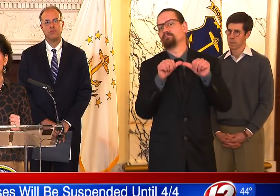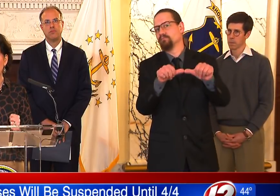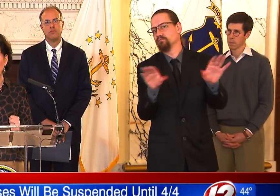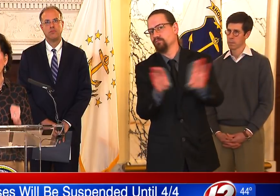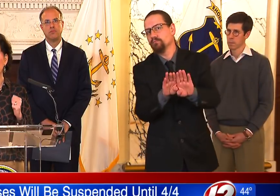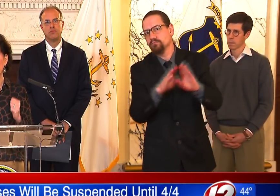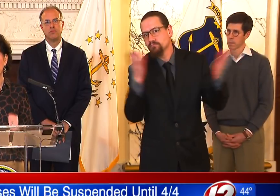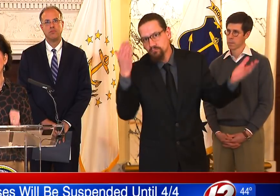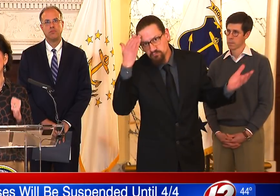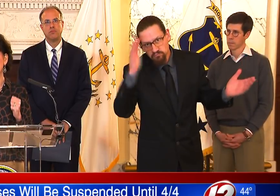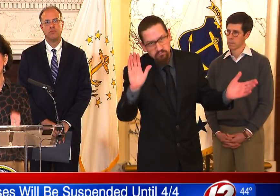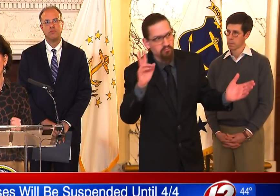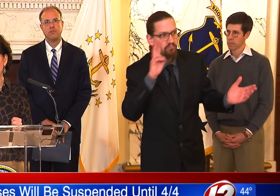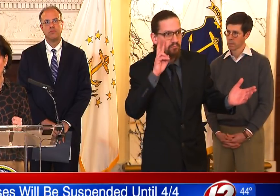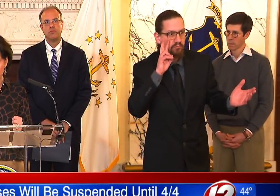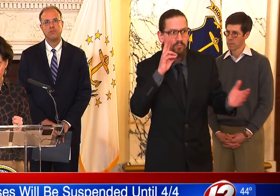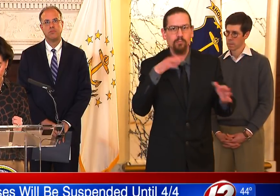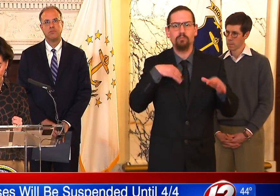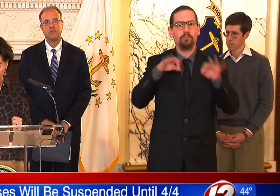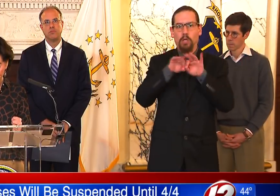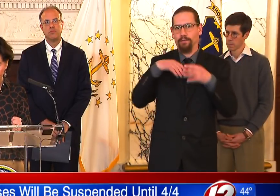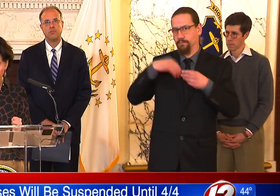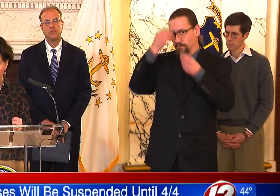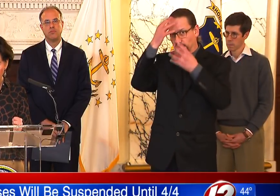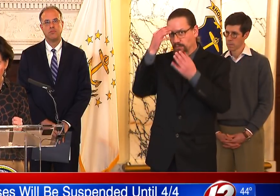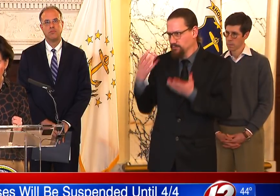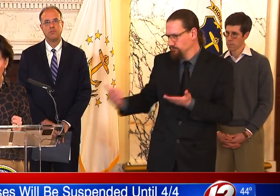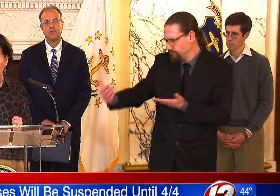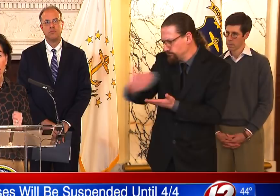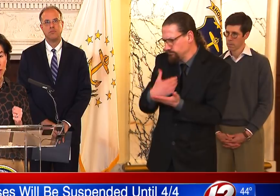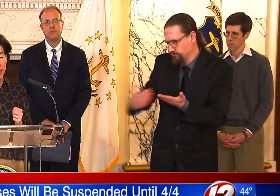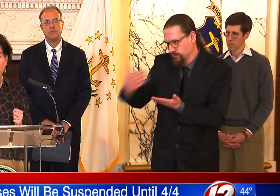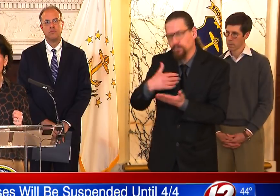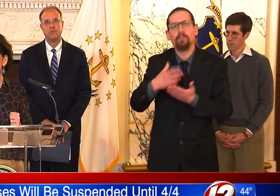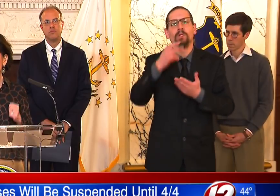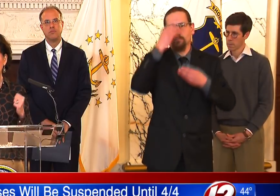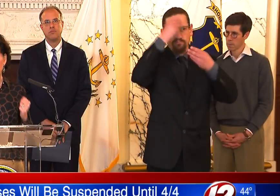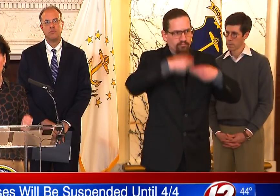THIS IS A DECISION BEING MADE WITH YOUR BEST INTERESTS, AND